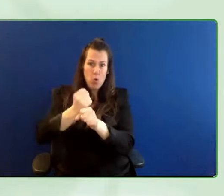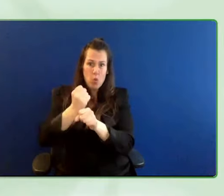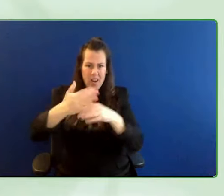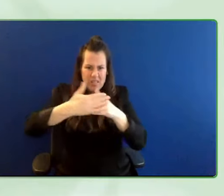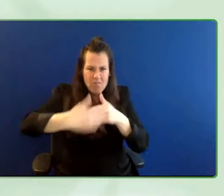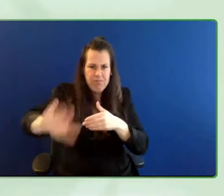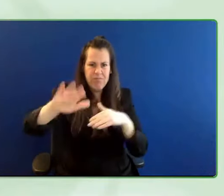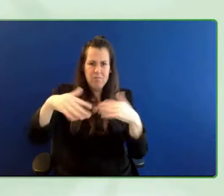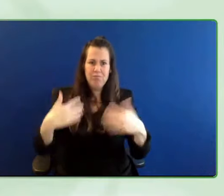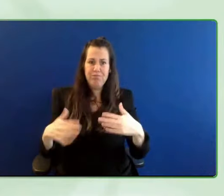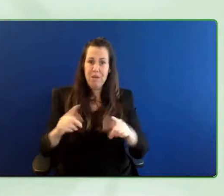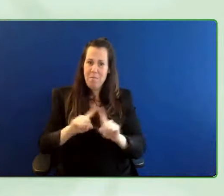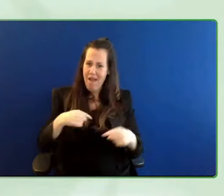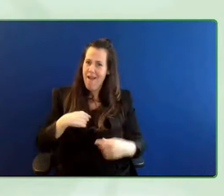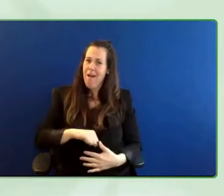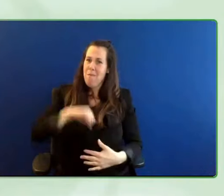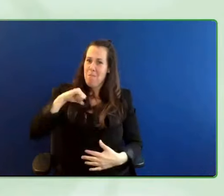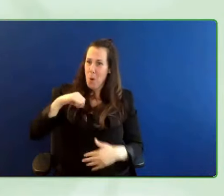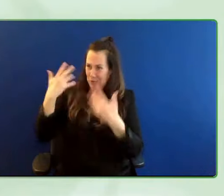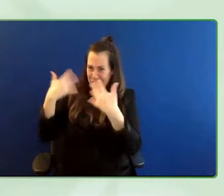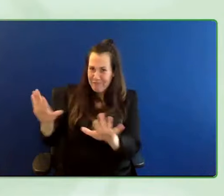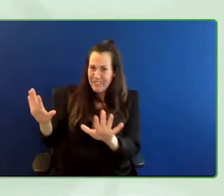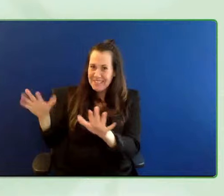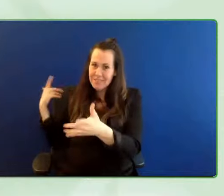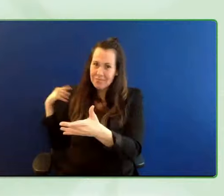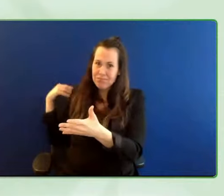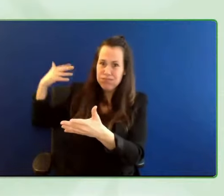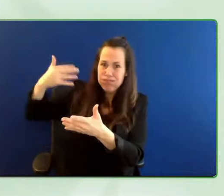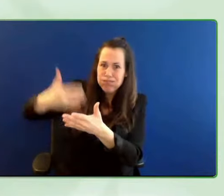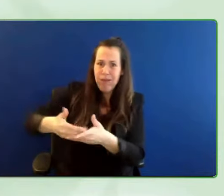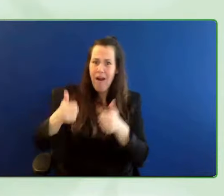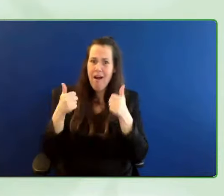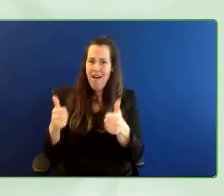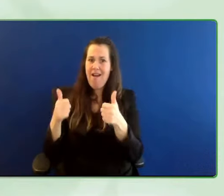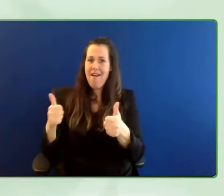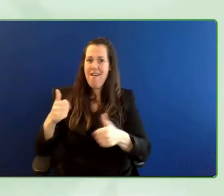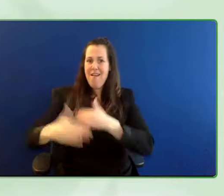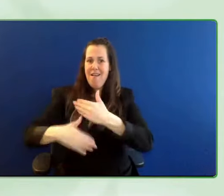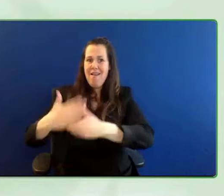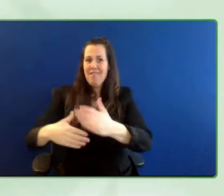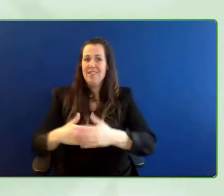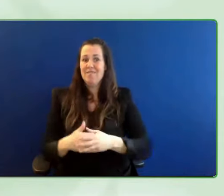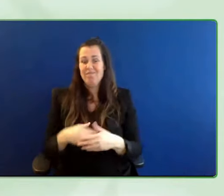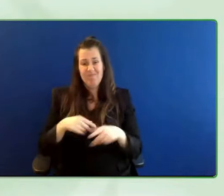Both the people that are receiving care and for the caregivers themselves.